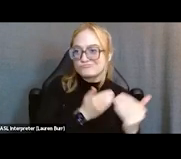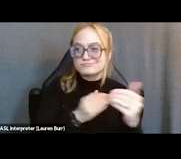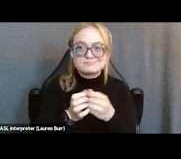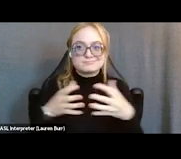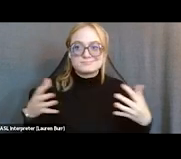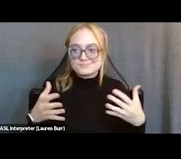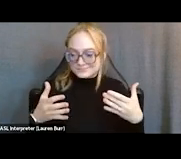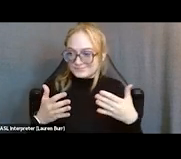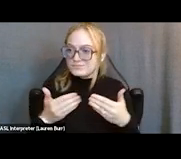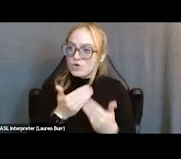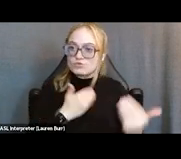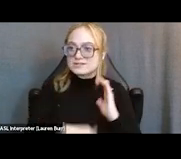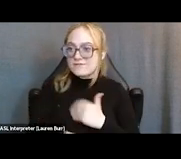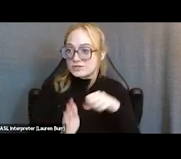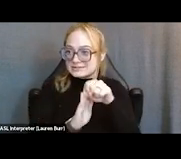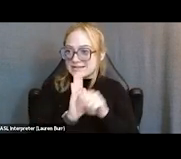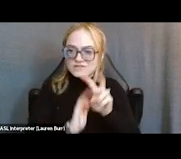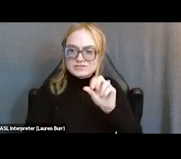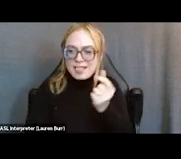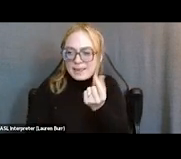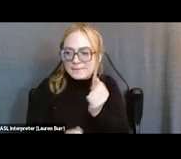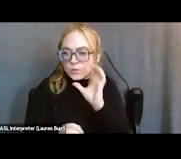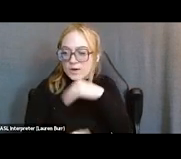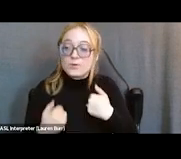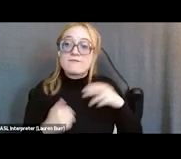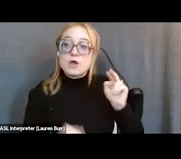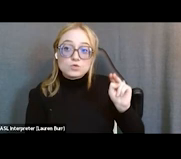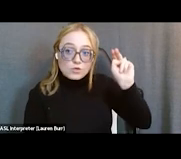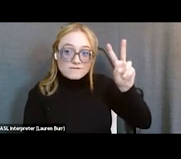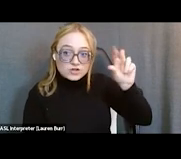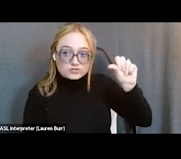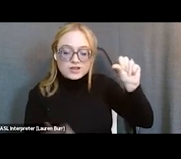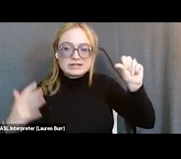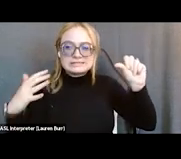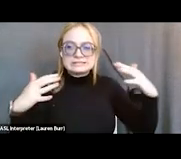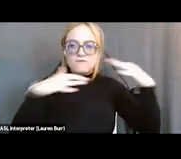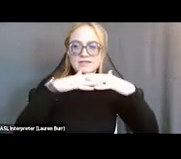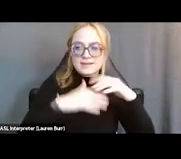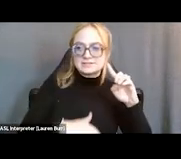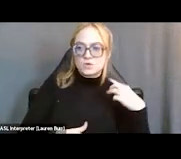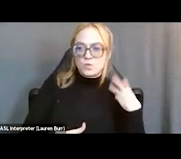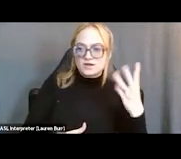we have sort of, part of us is a Northern Virginia that overlaps with DC and Maryland and then we have a second region